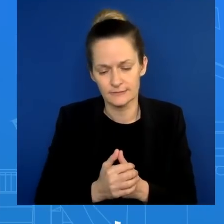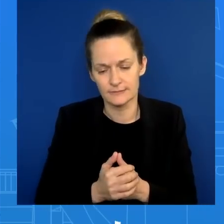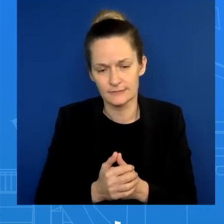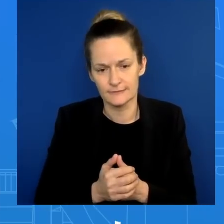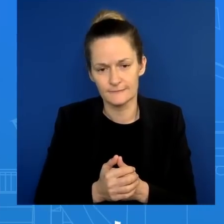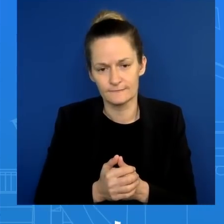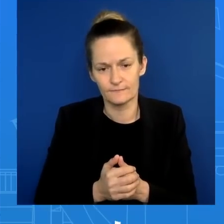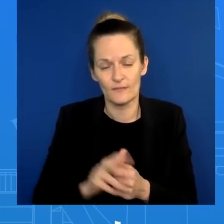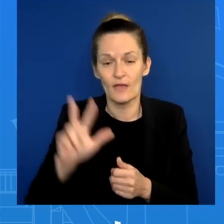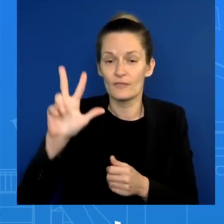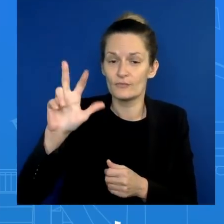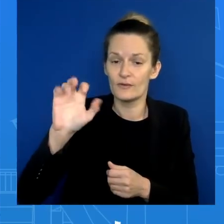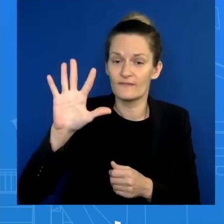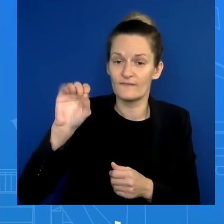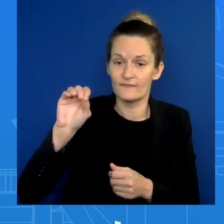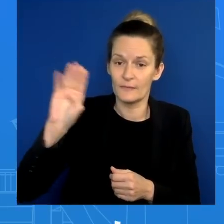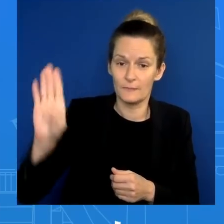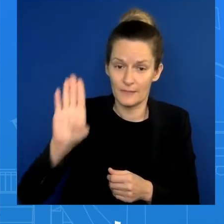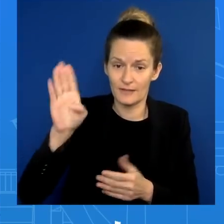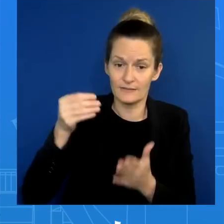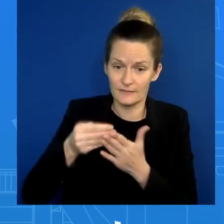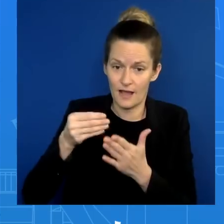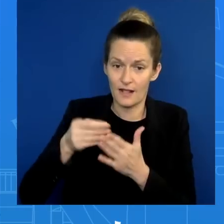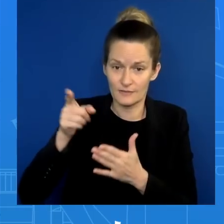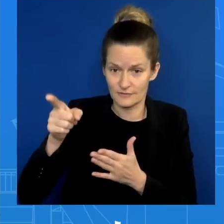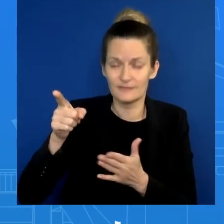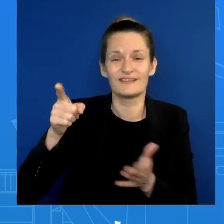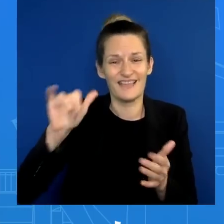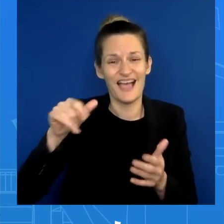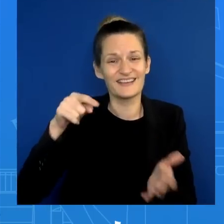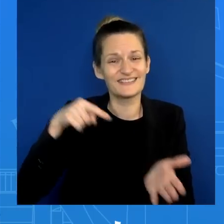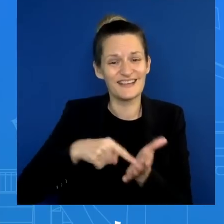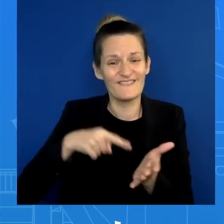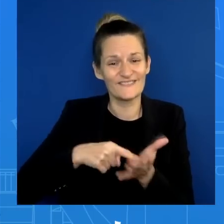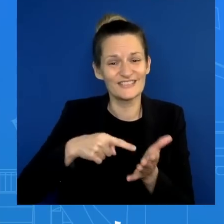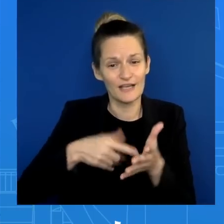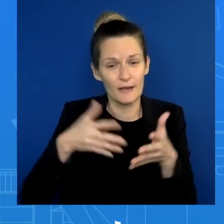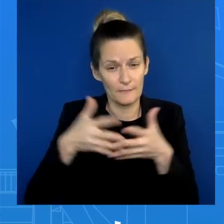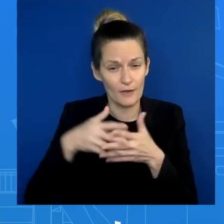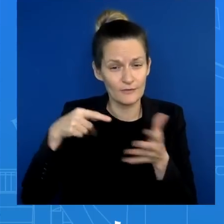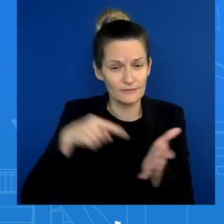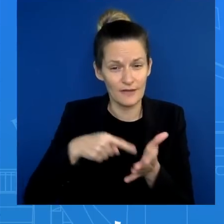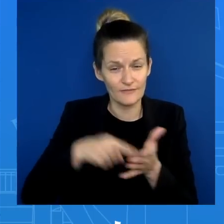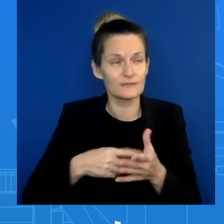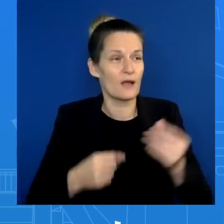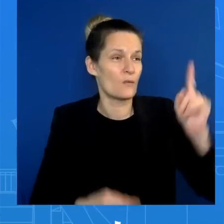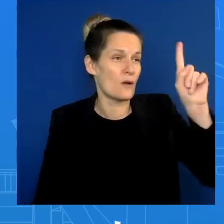and the 1.7 trillion reduction in deficit with everything that we've been able to do, the American rescue plan,